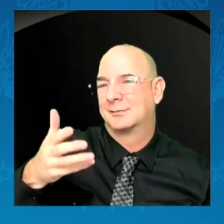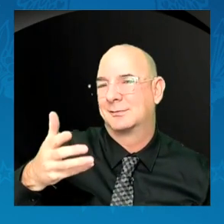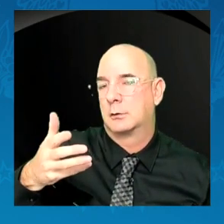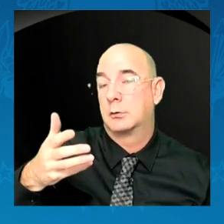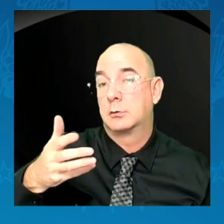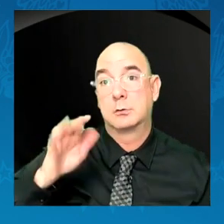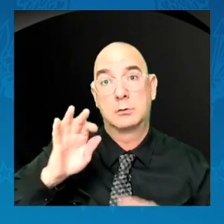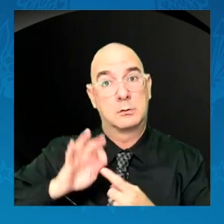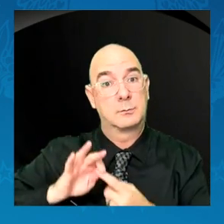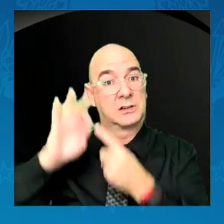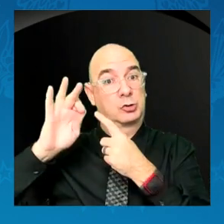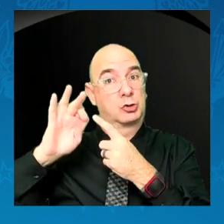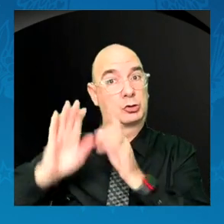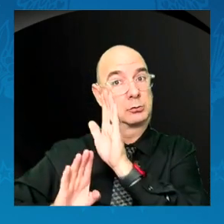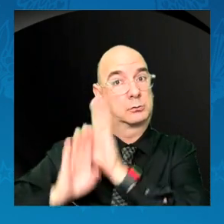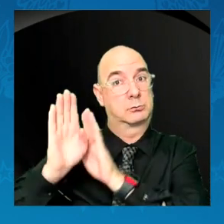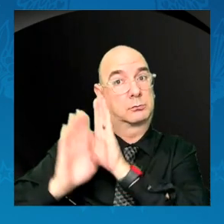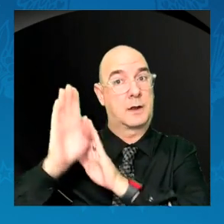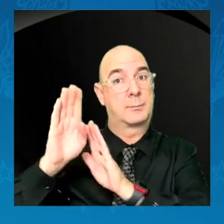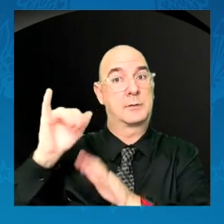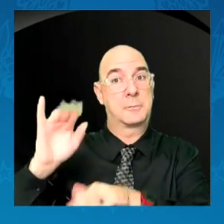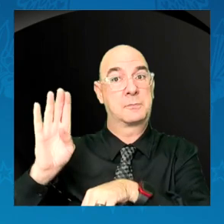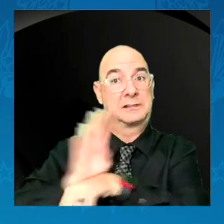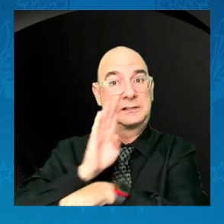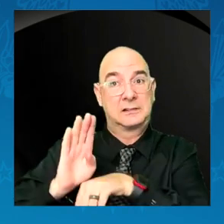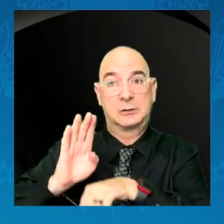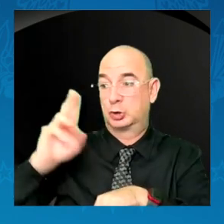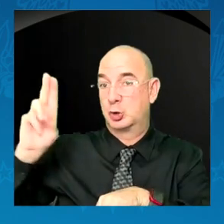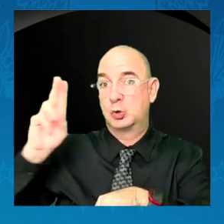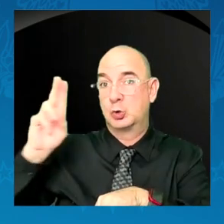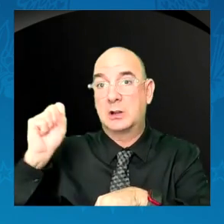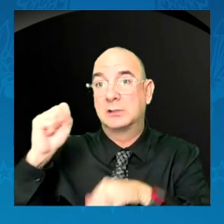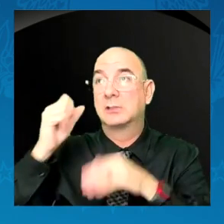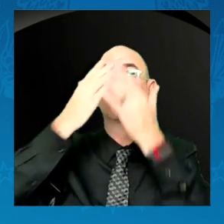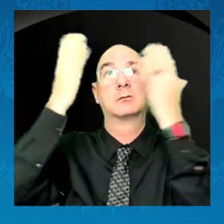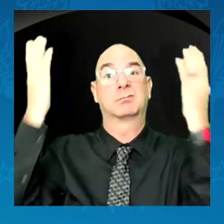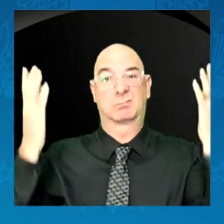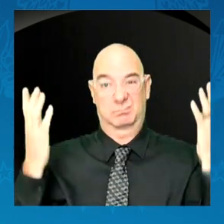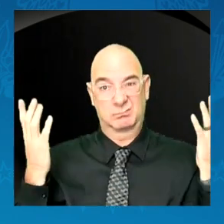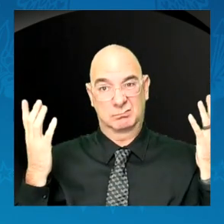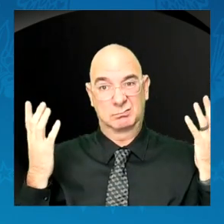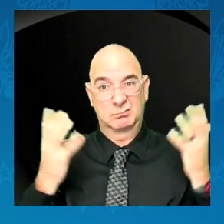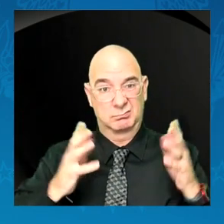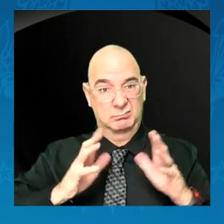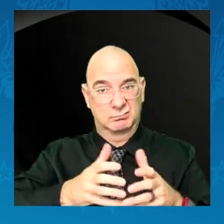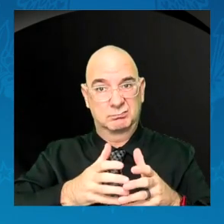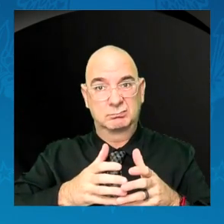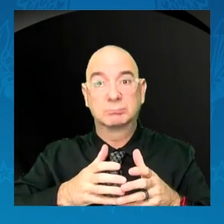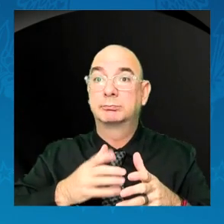And as you know, there are serious and as we've discussed and growing threats in space that we're focused on, which include the development